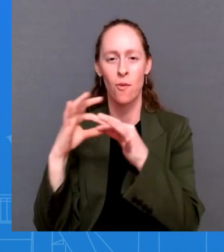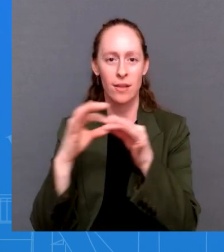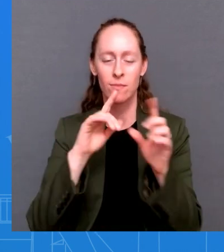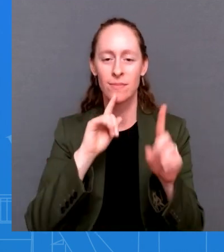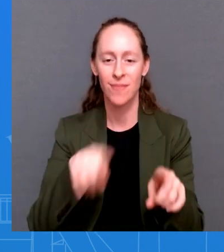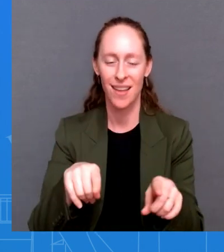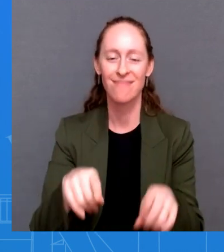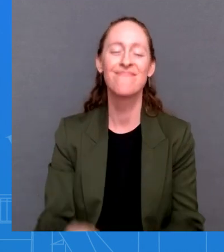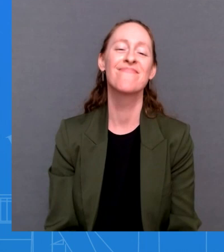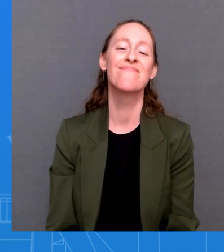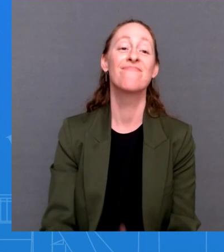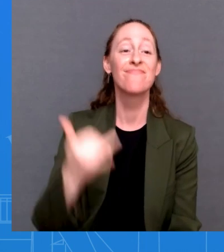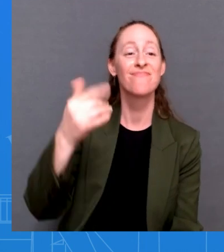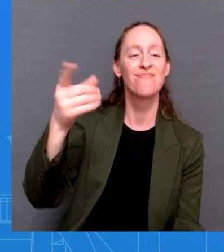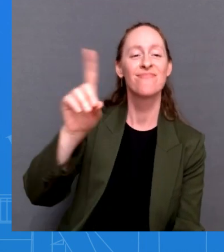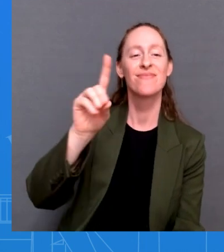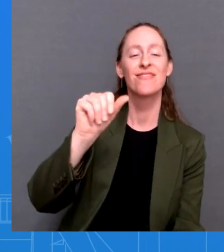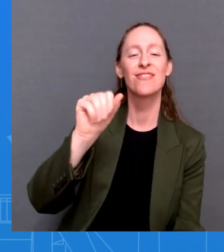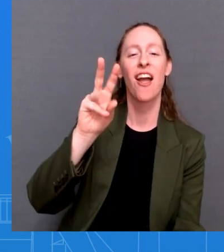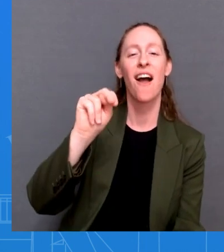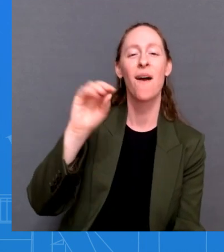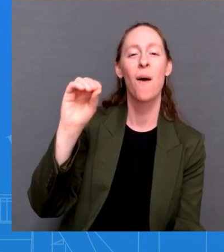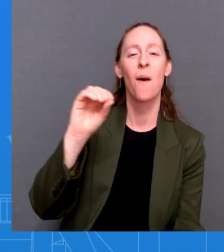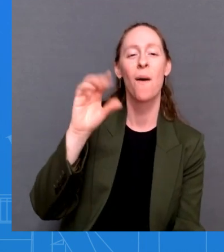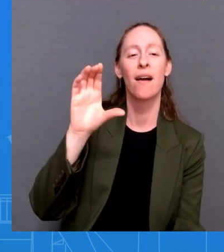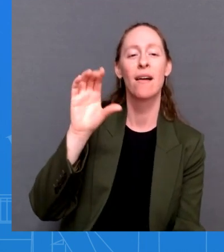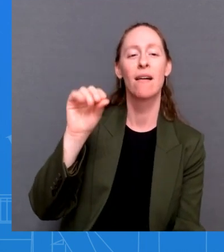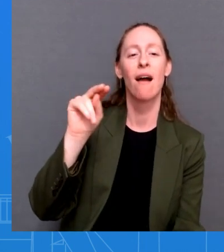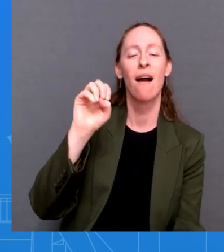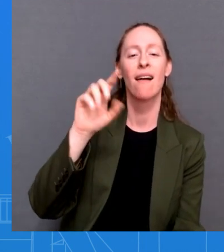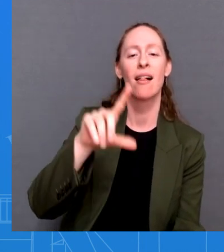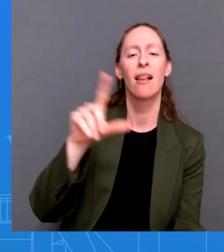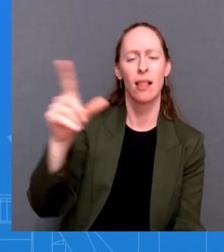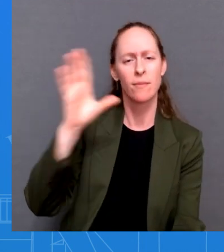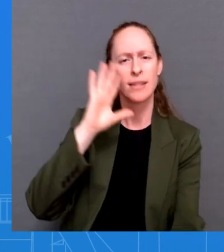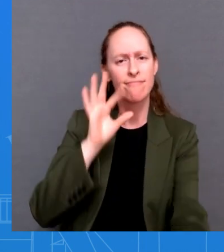to scale up vaccine supply and distribute vaccine where it is needed.